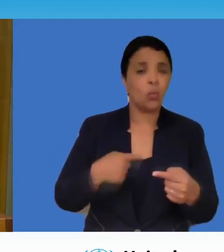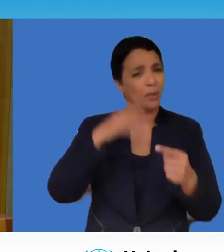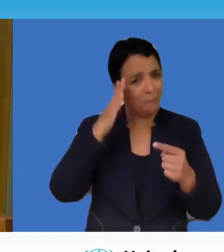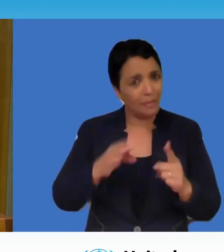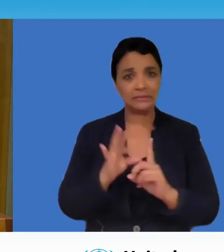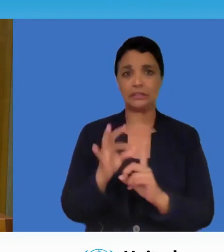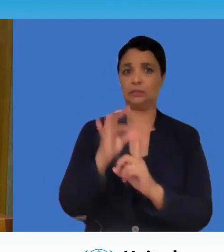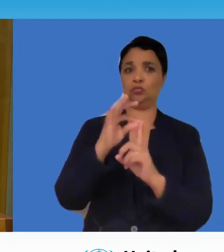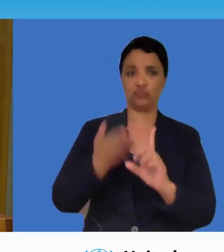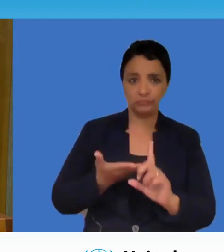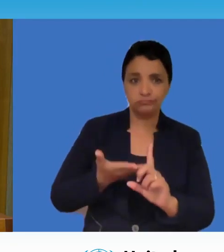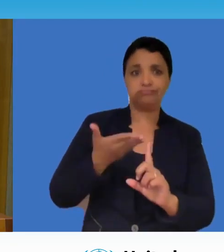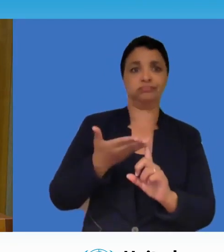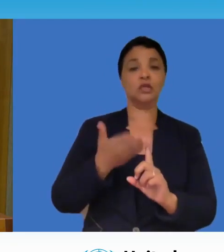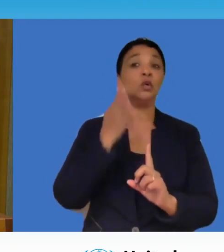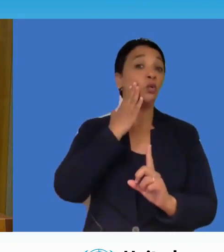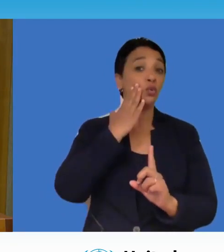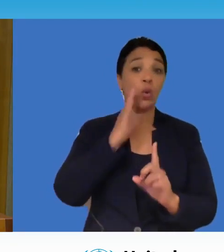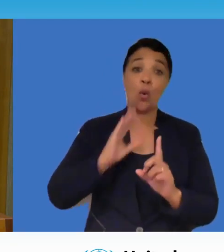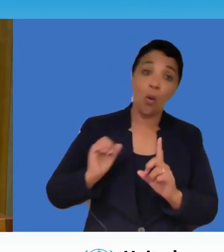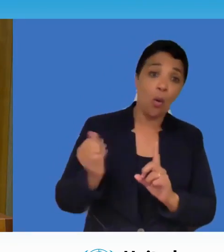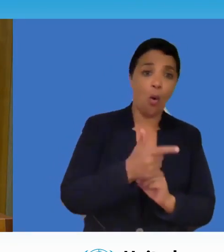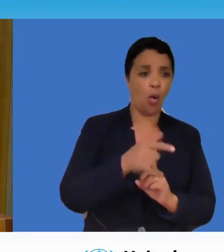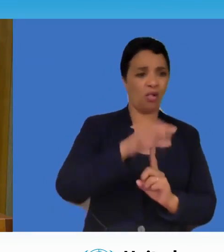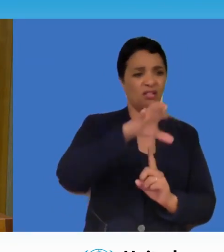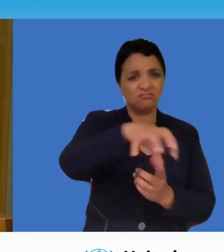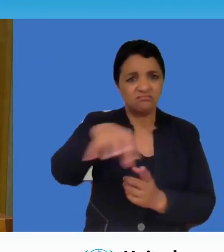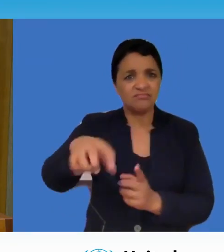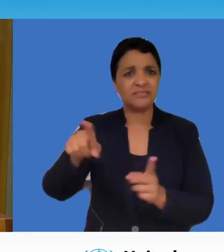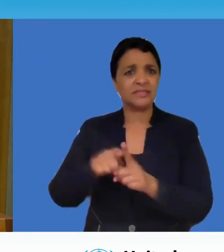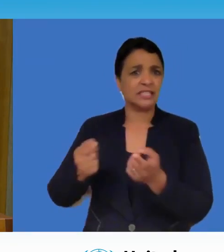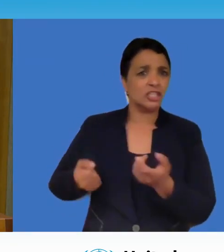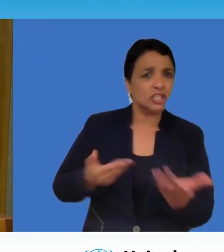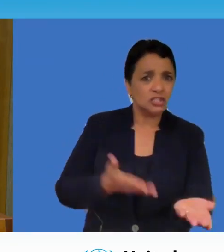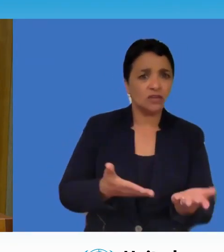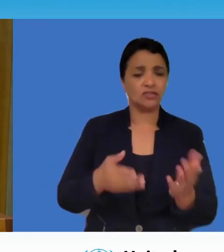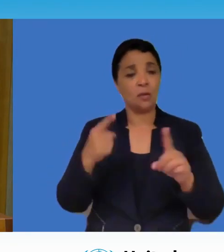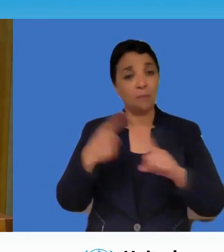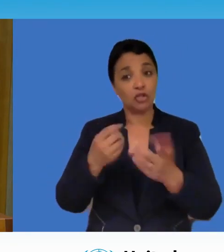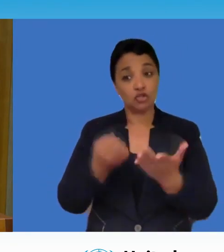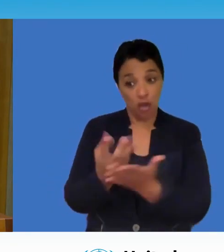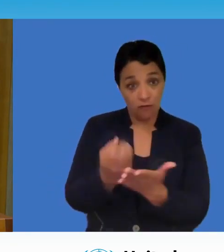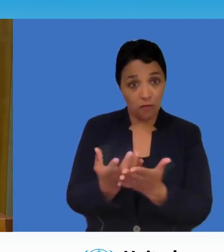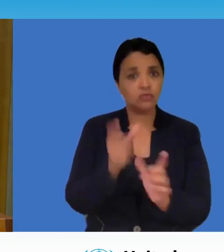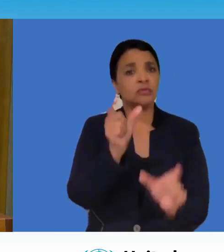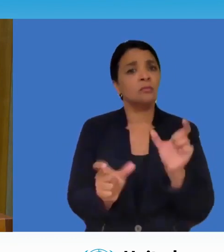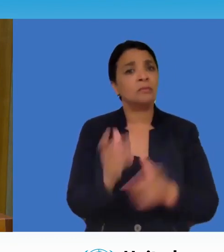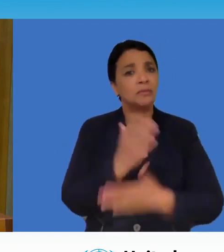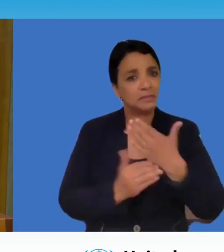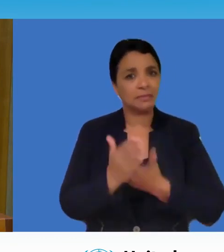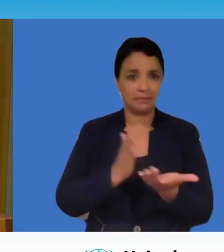struggle we must do better ensuring all facilities services and information are accessible to persons